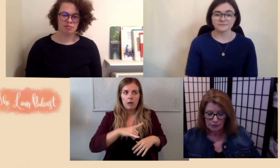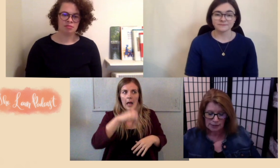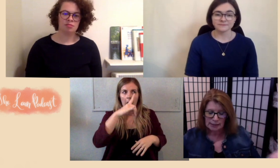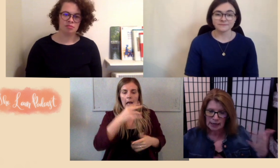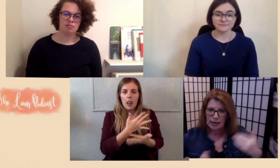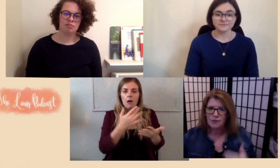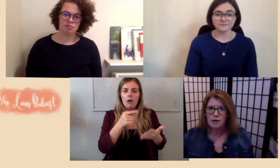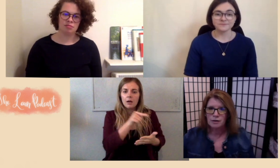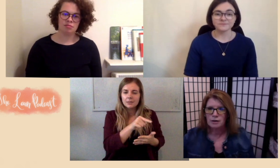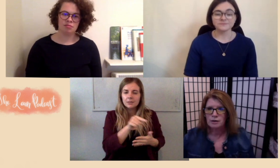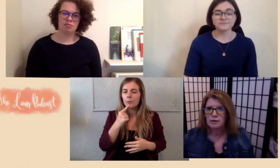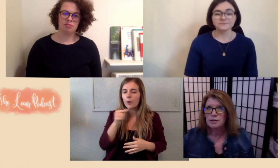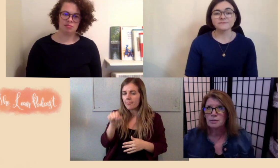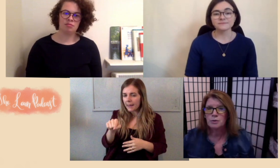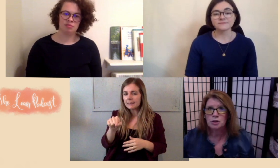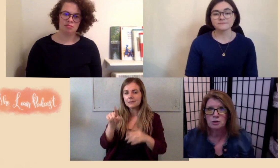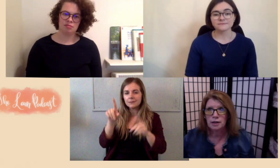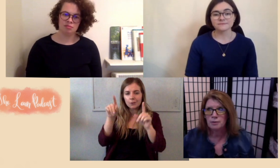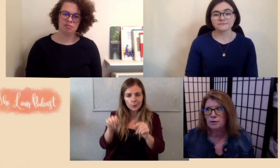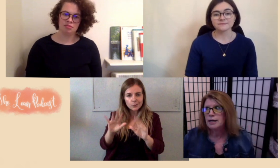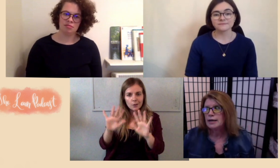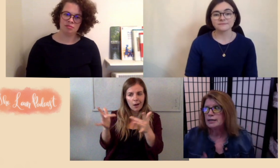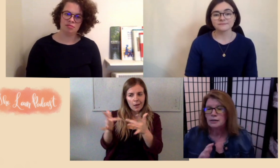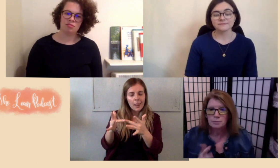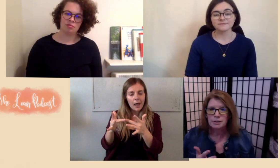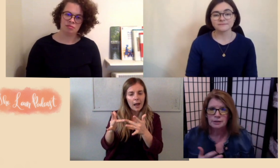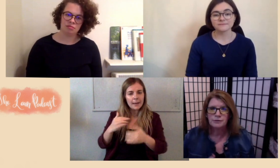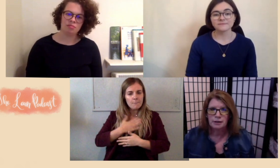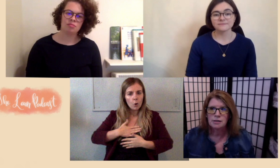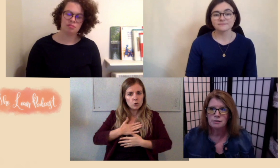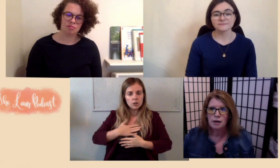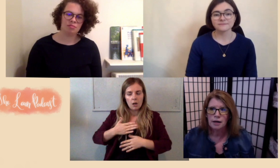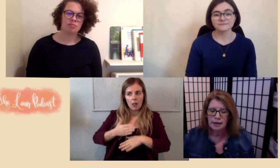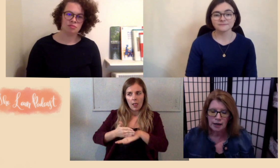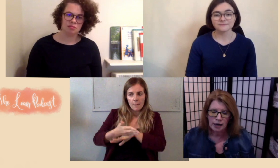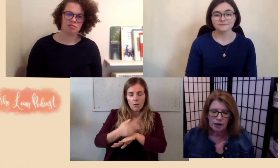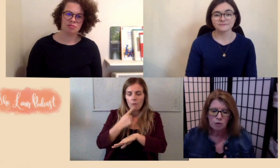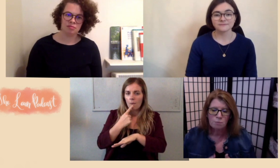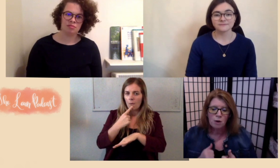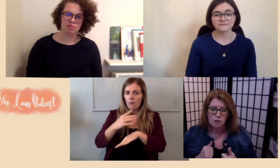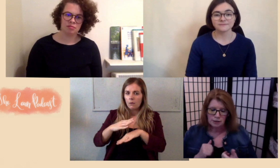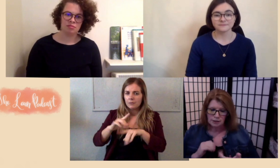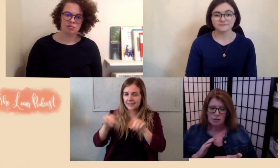You're mostly dealing with your own emotional reactions, the emotional and psychological reactions of others,